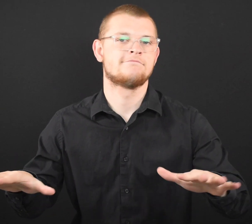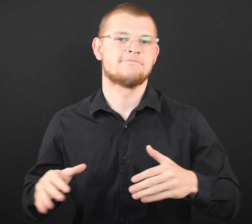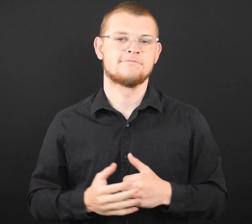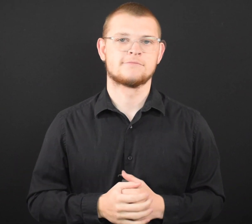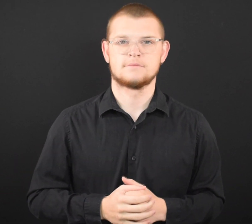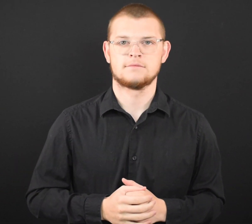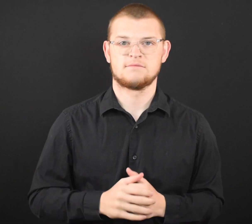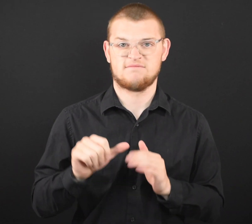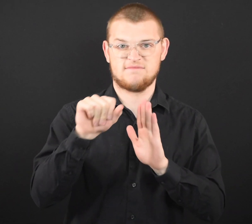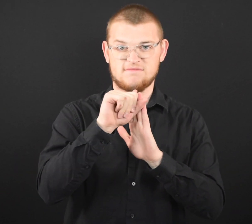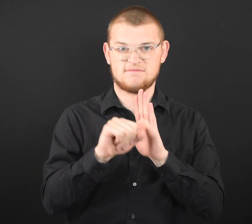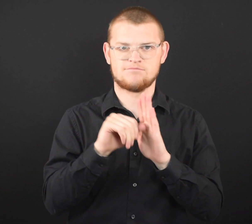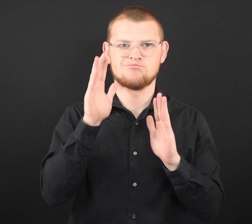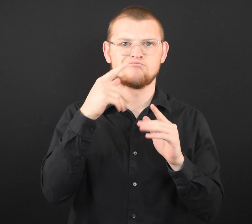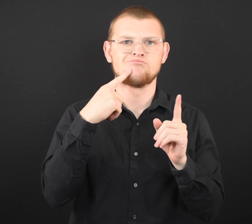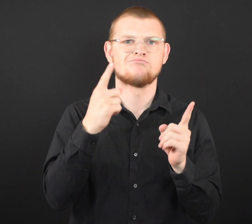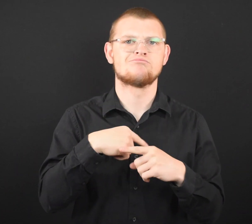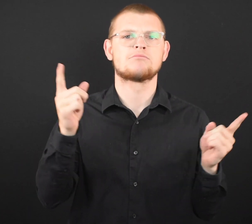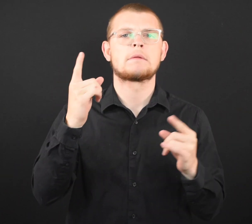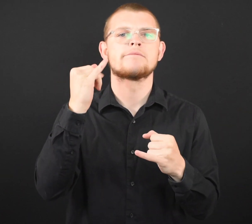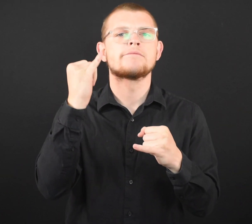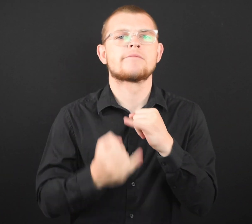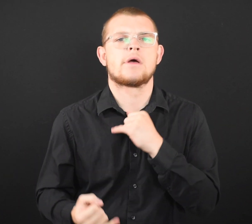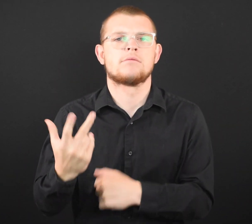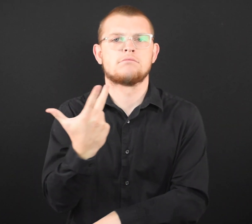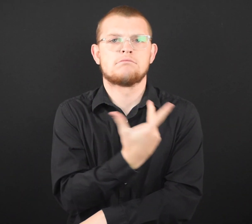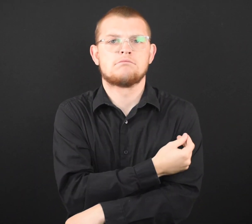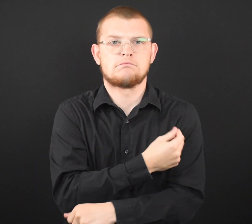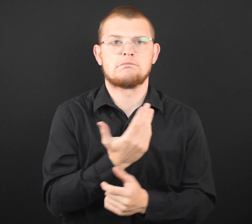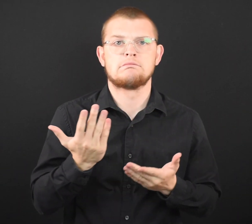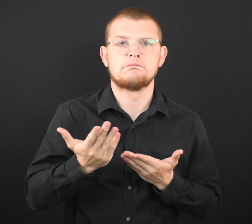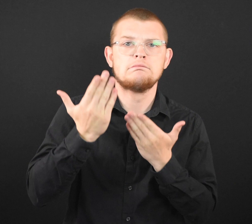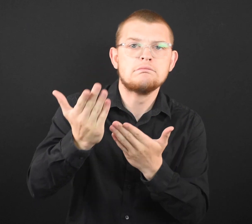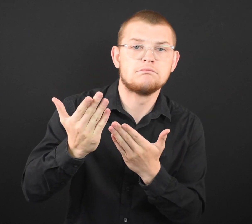The state will announce when final vaccination recommendations are